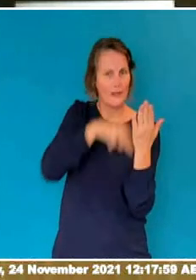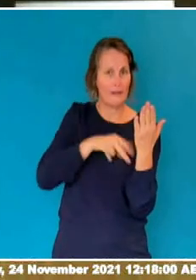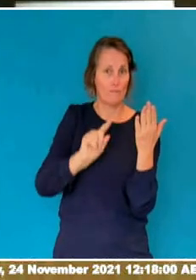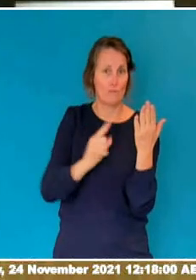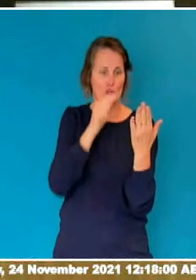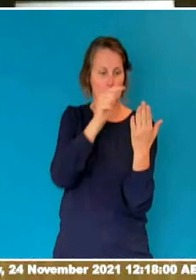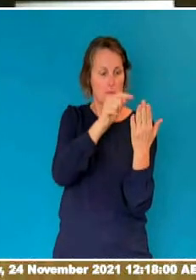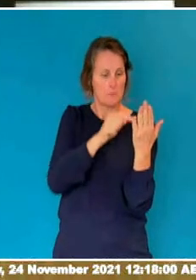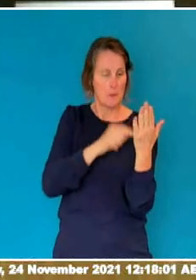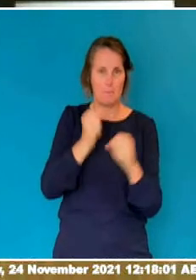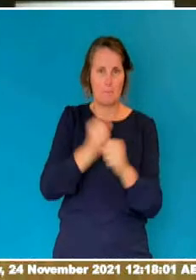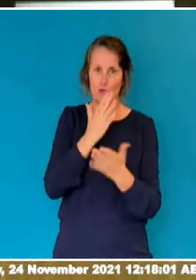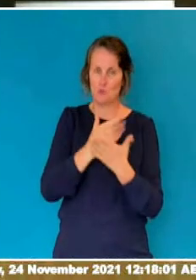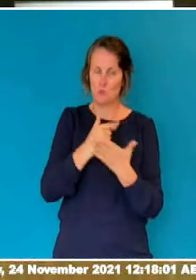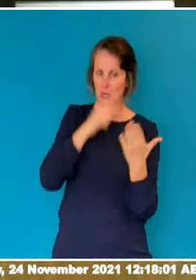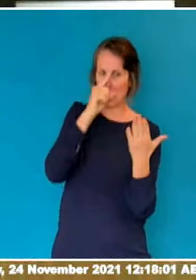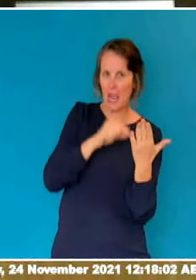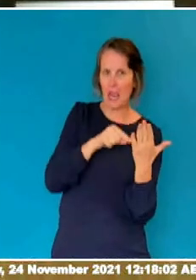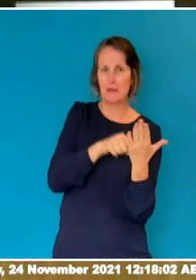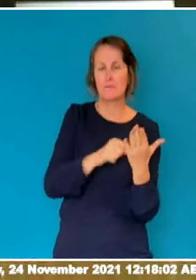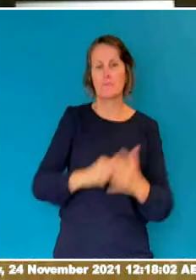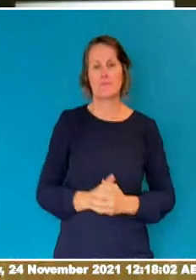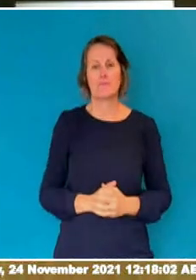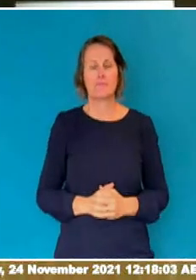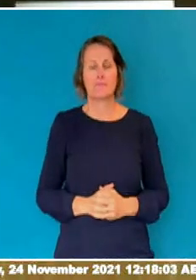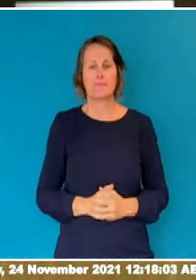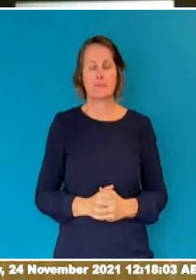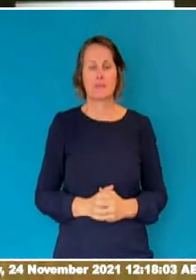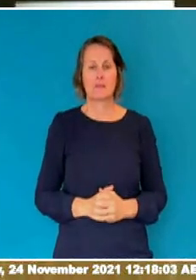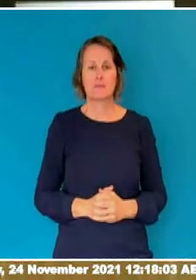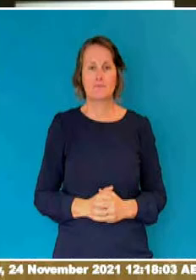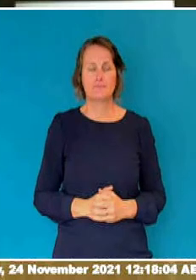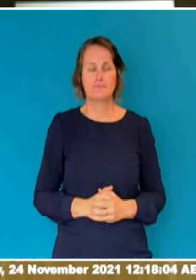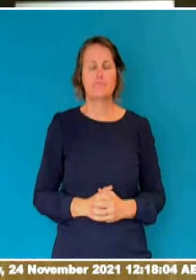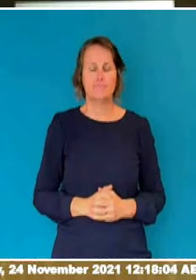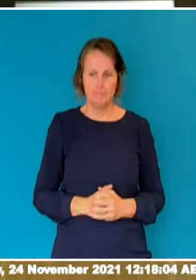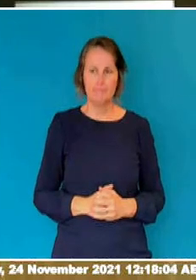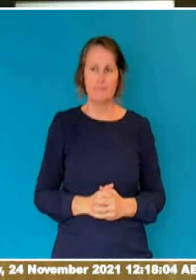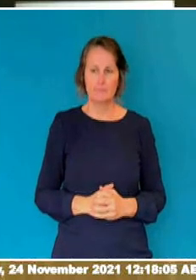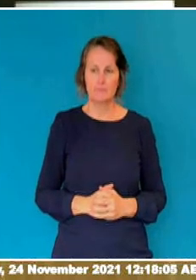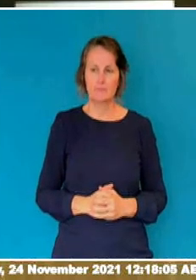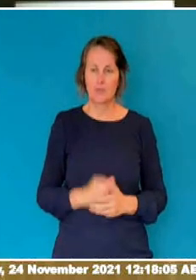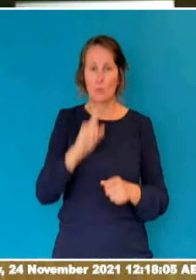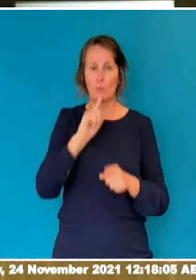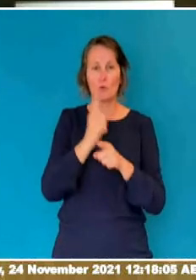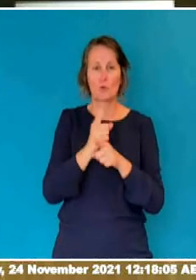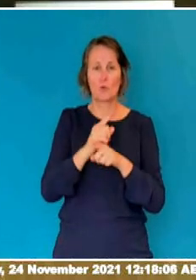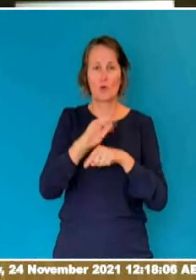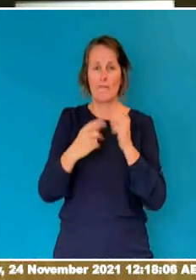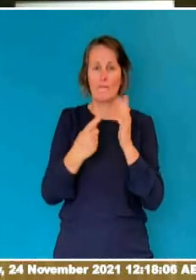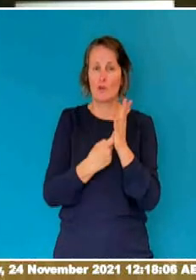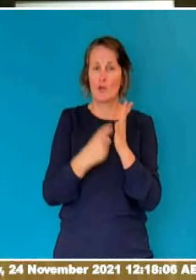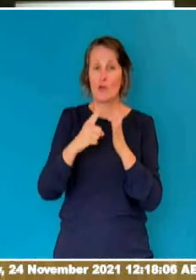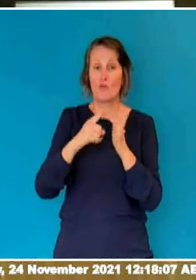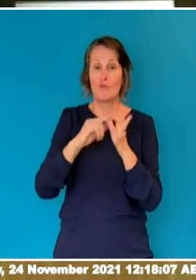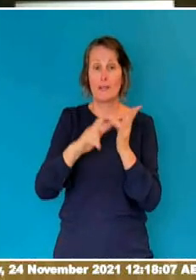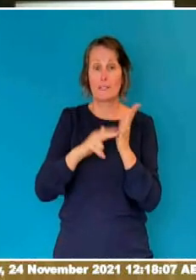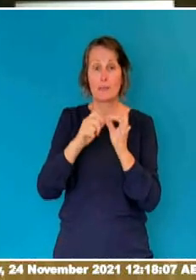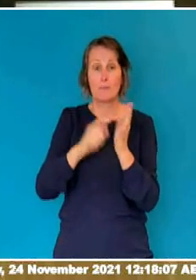If I could take you to the onboarding process map guide --- so this was